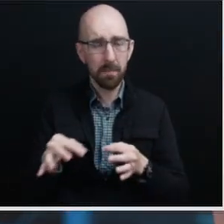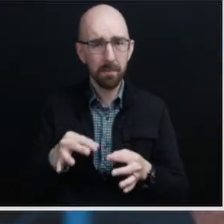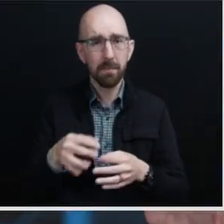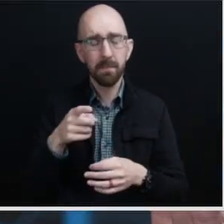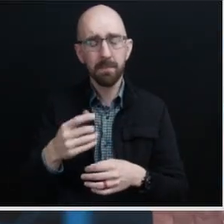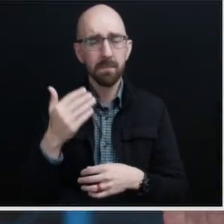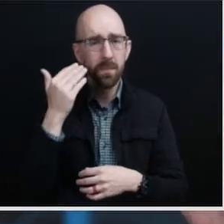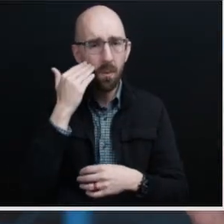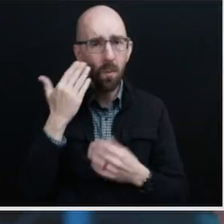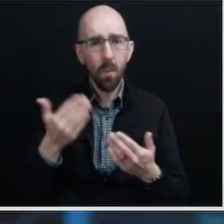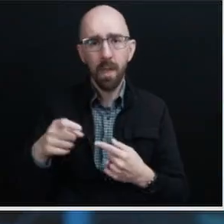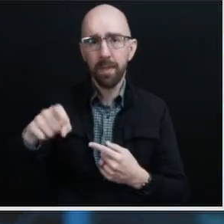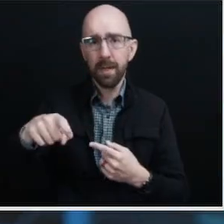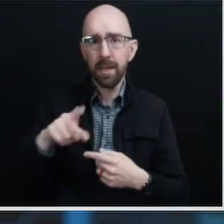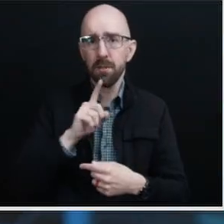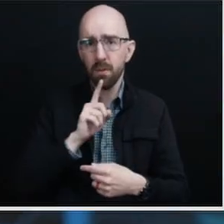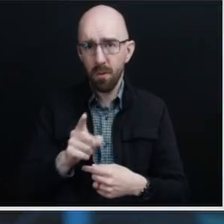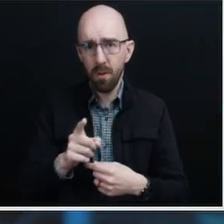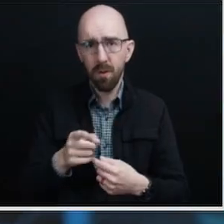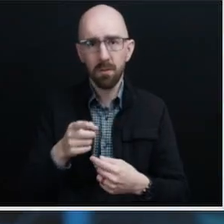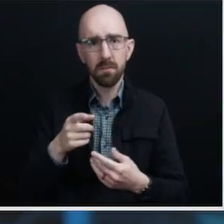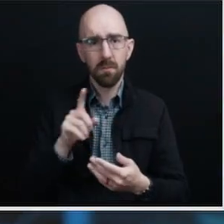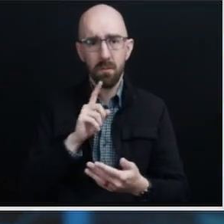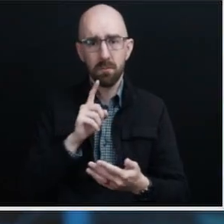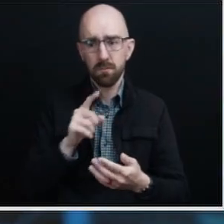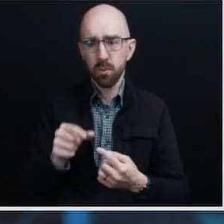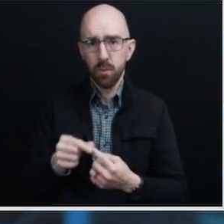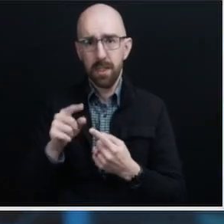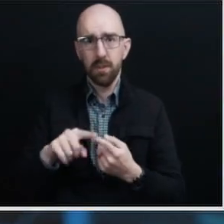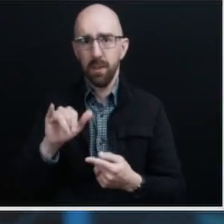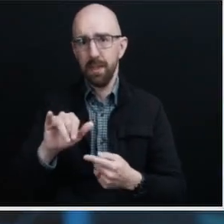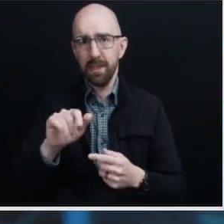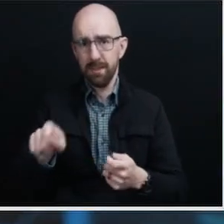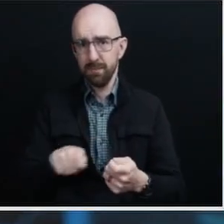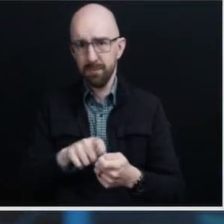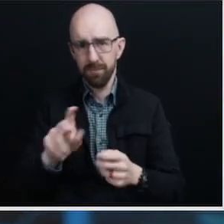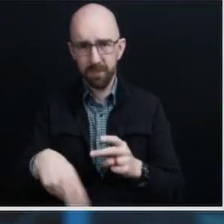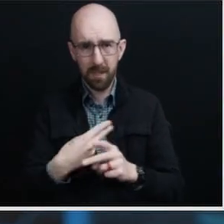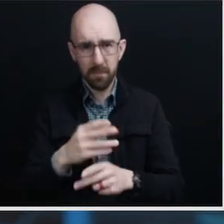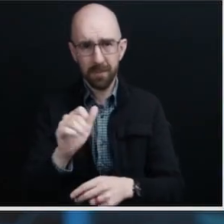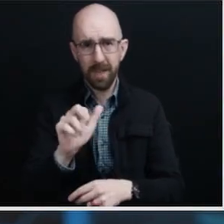the needs are that are unique to this particular type of cancer, but they are the front line.